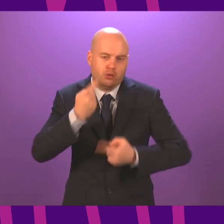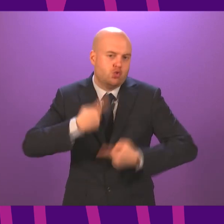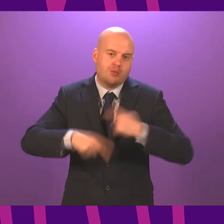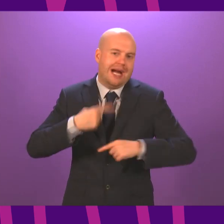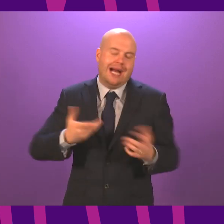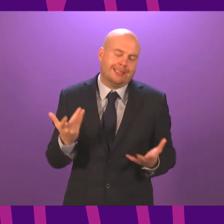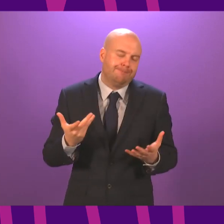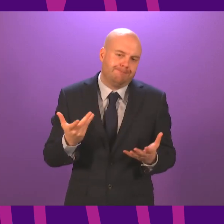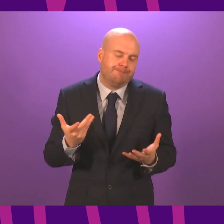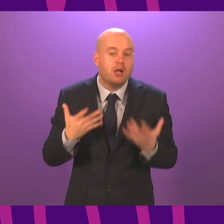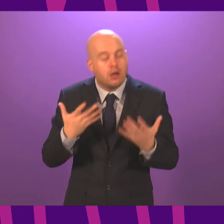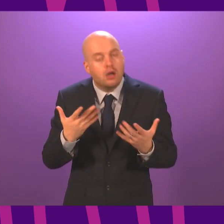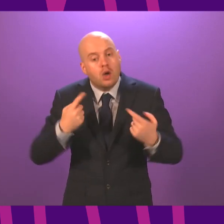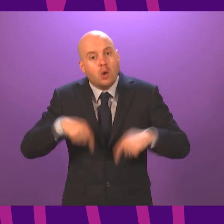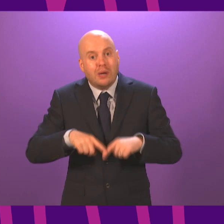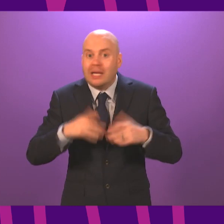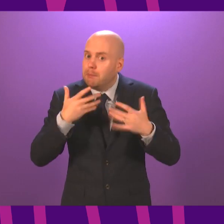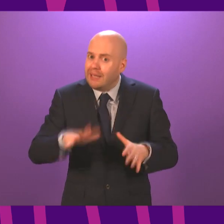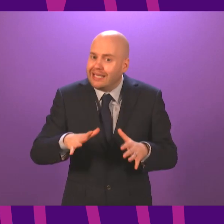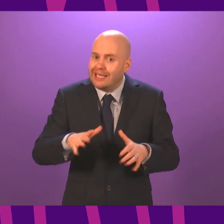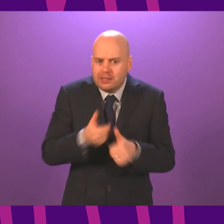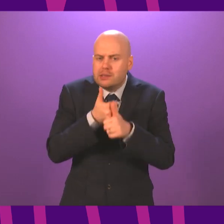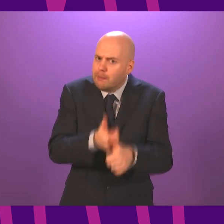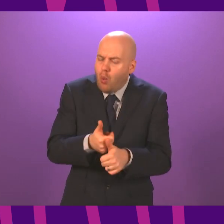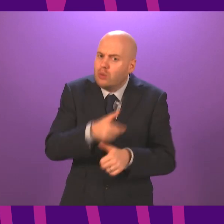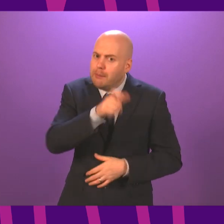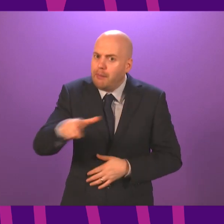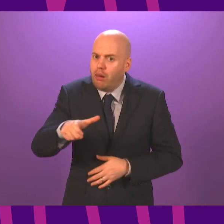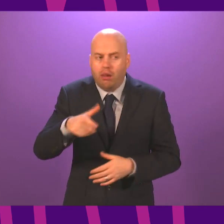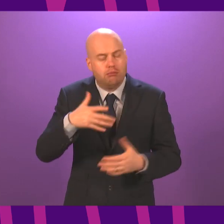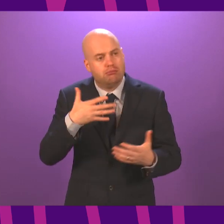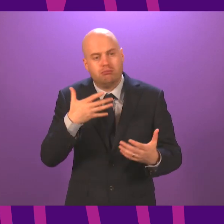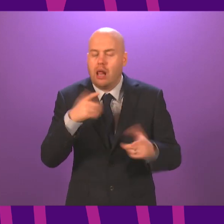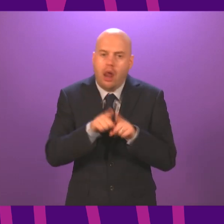However, we have done a great deal to support people, including low-income families,